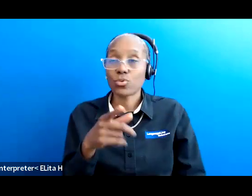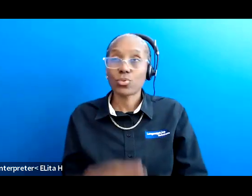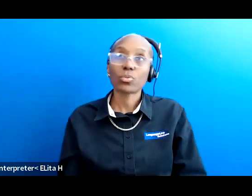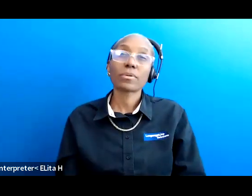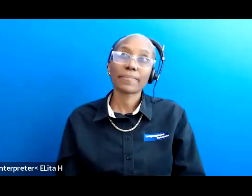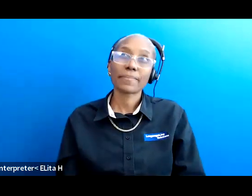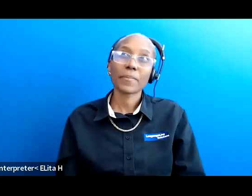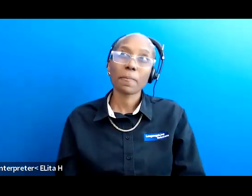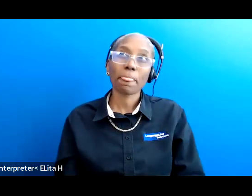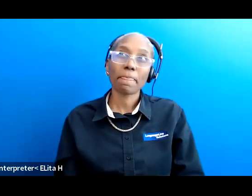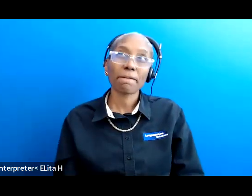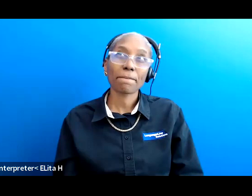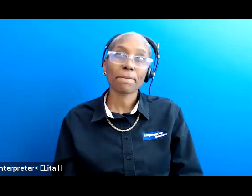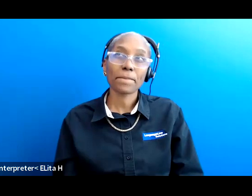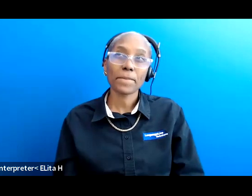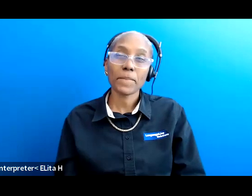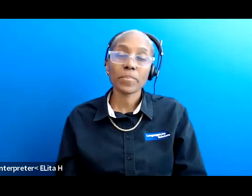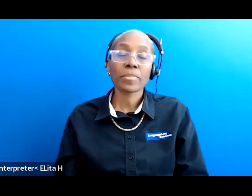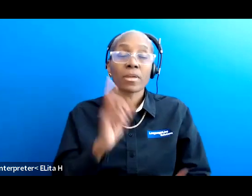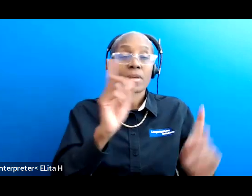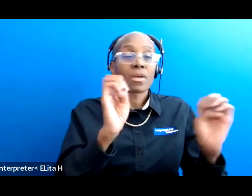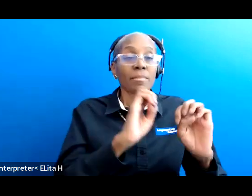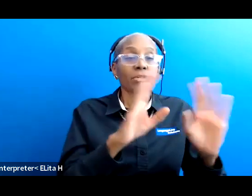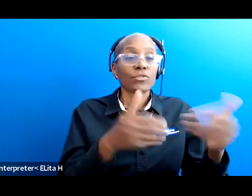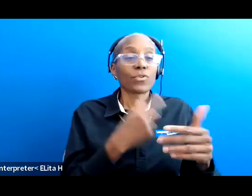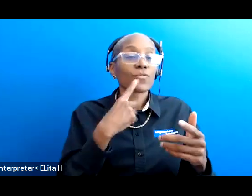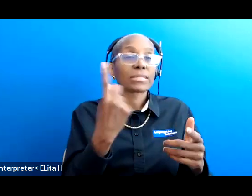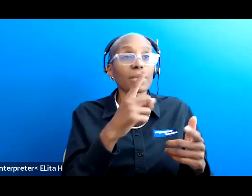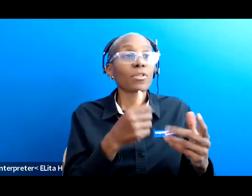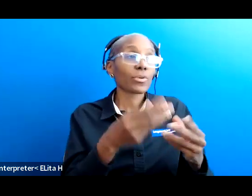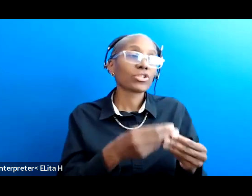Hand these out, you go to the emergency room for something else, you go to your doctor.